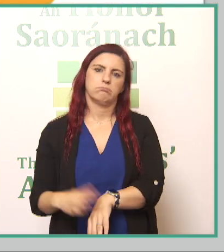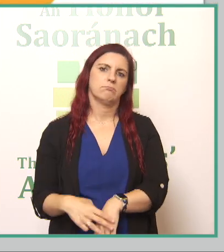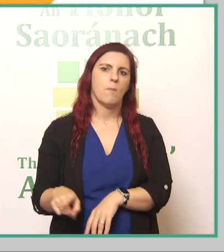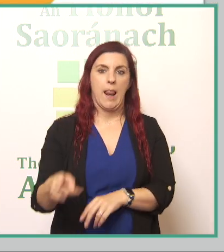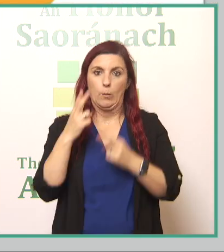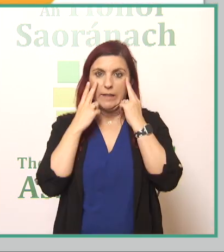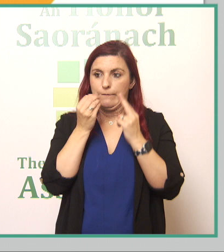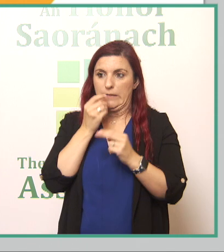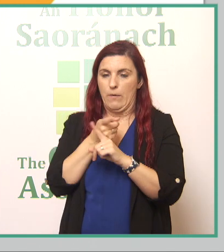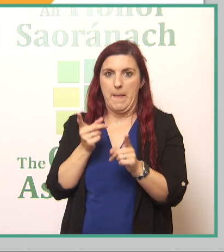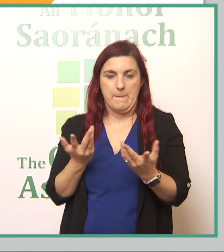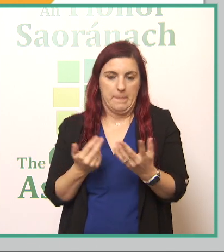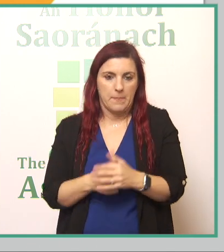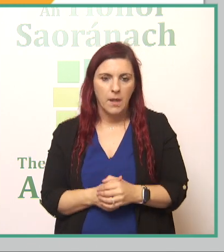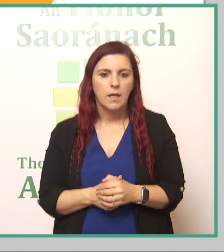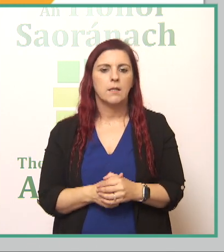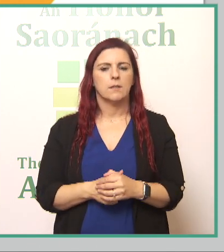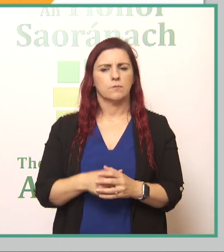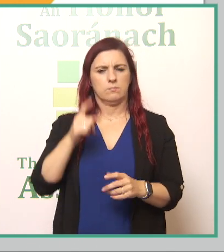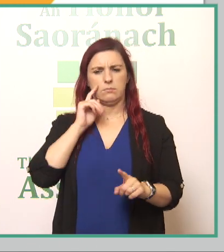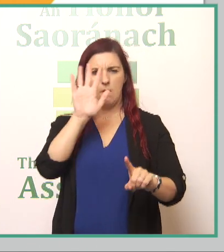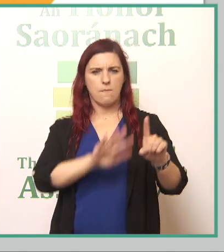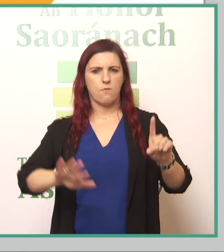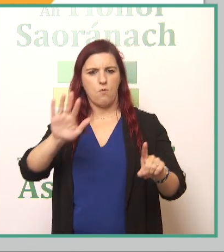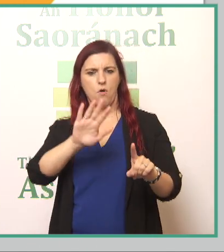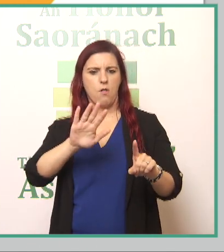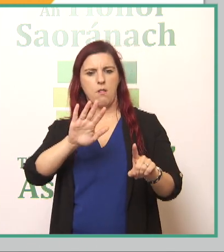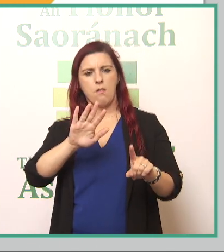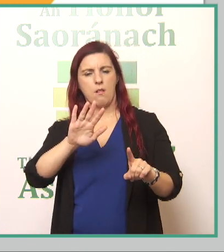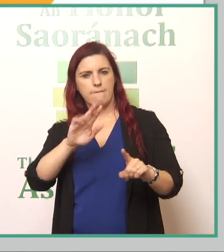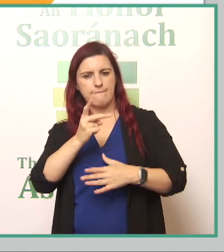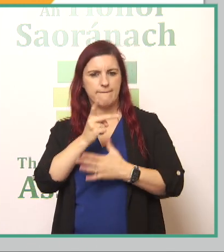if we look at the sector overall in terms of its its value you know in